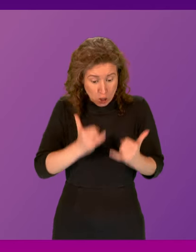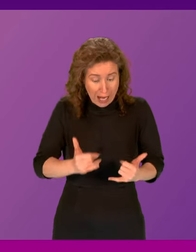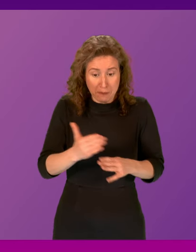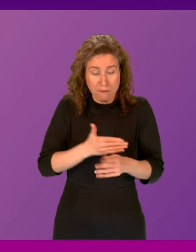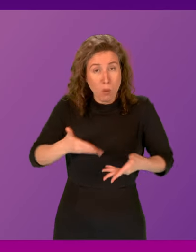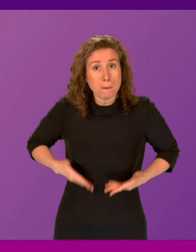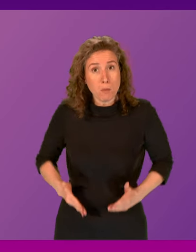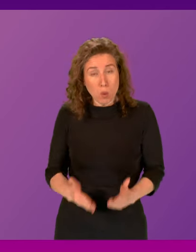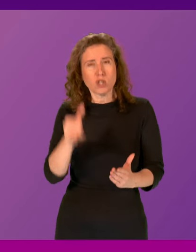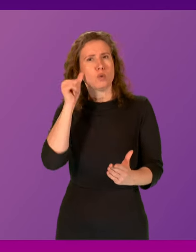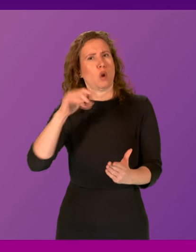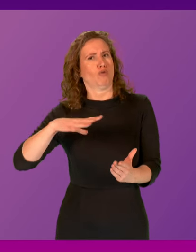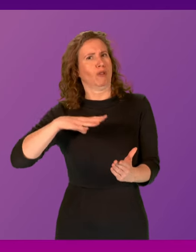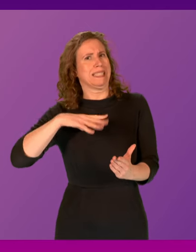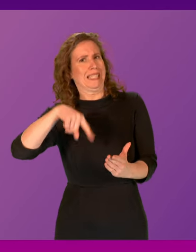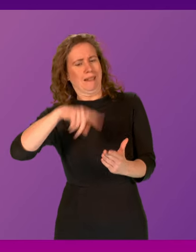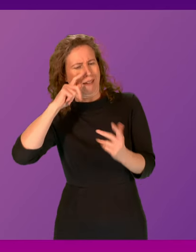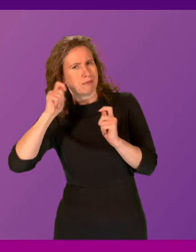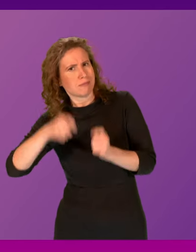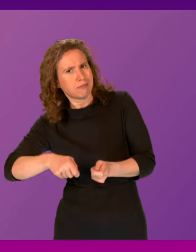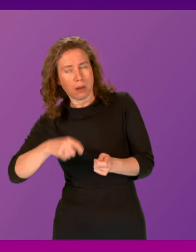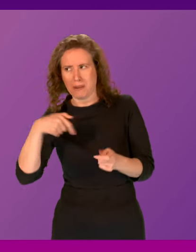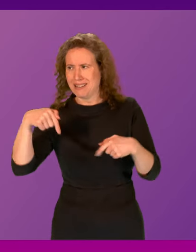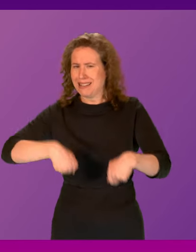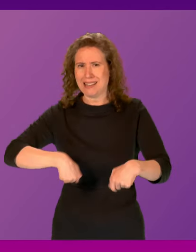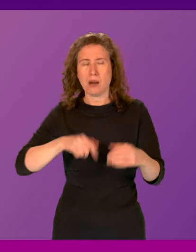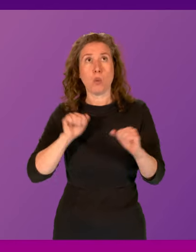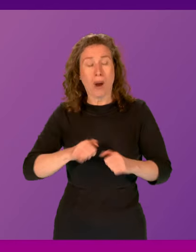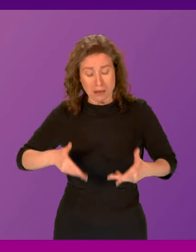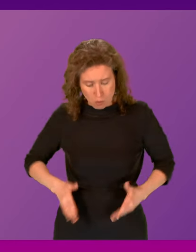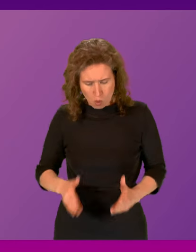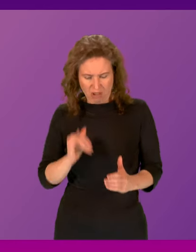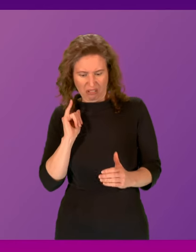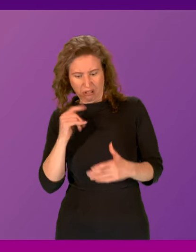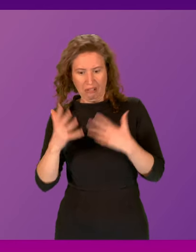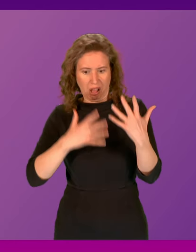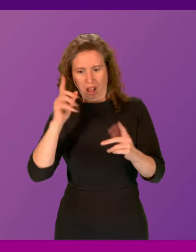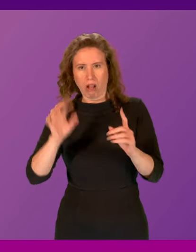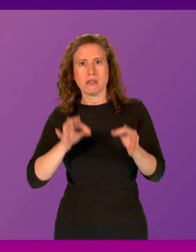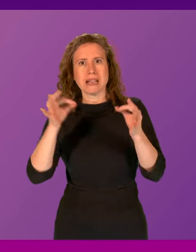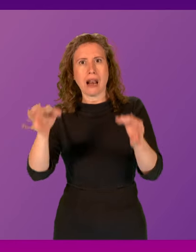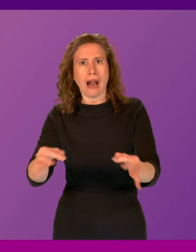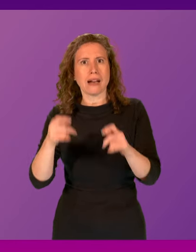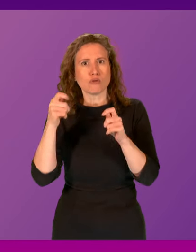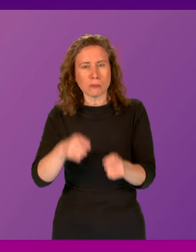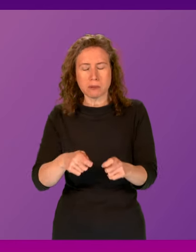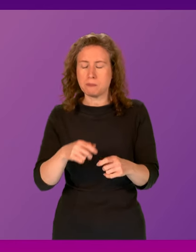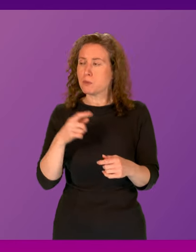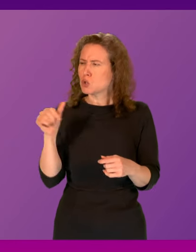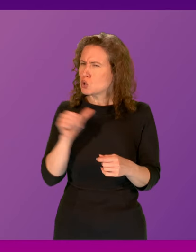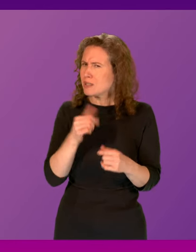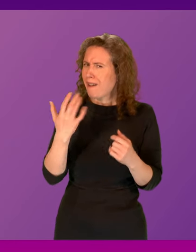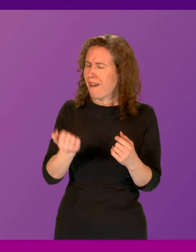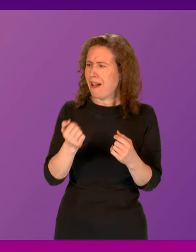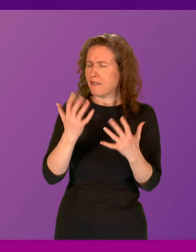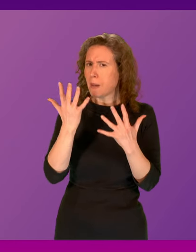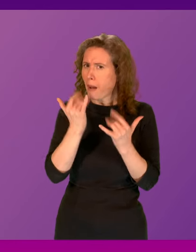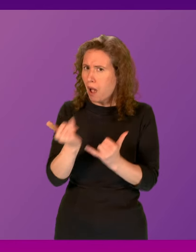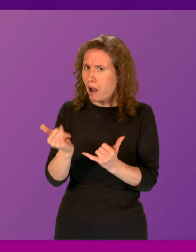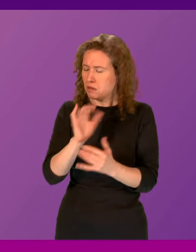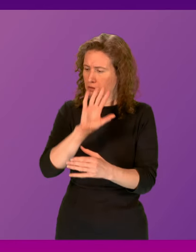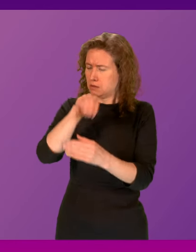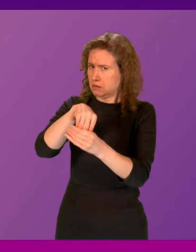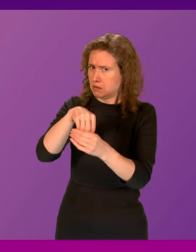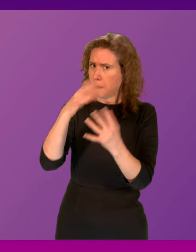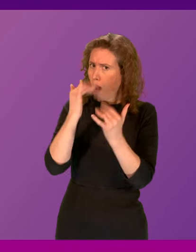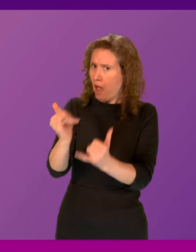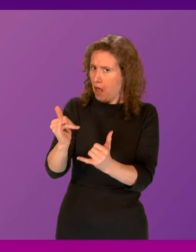Minister agree that Scotland should be included? Will he meet me to